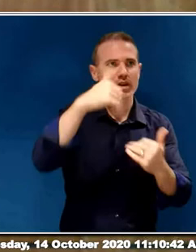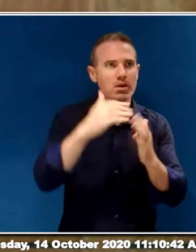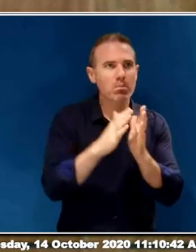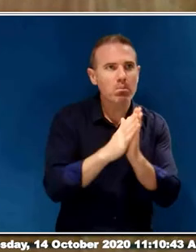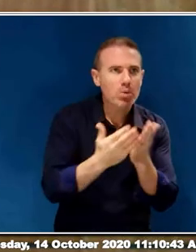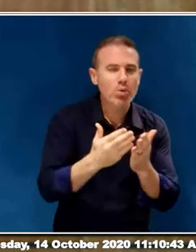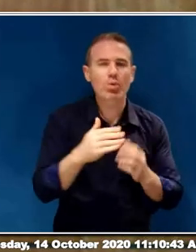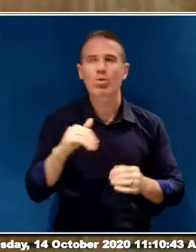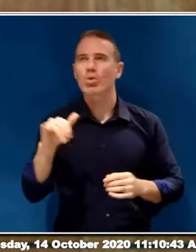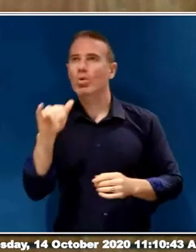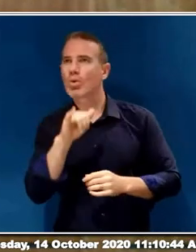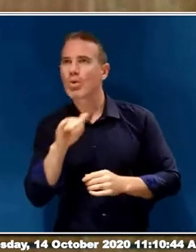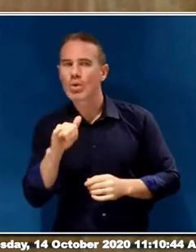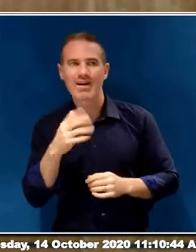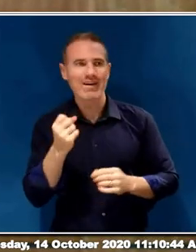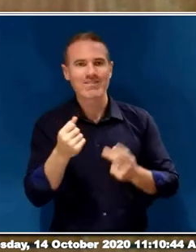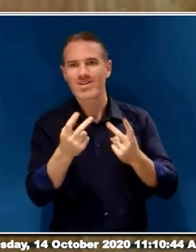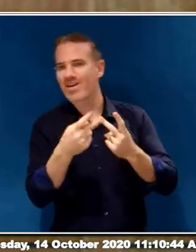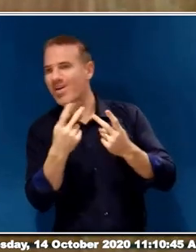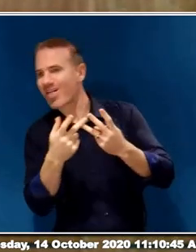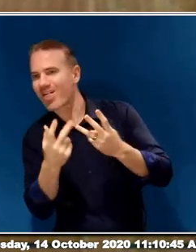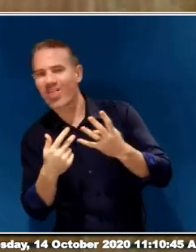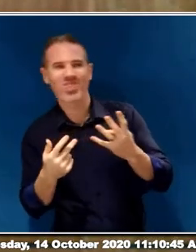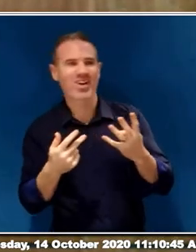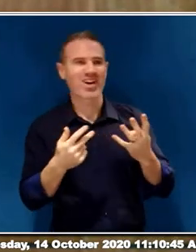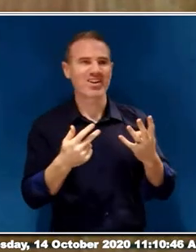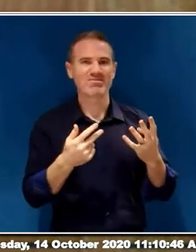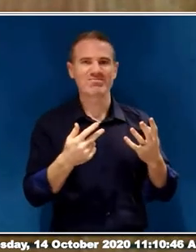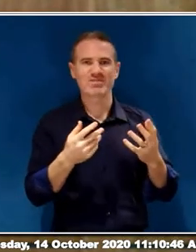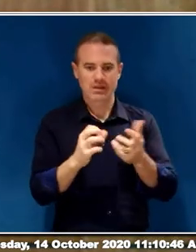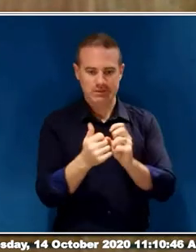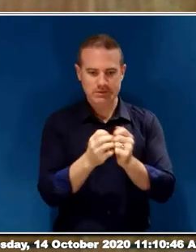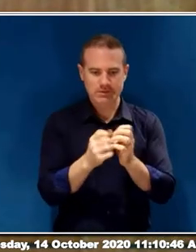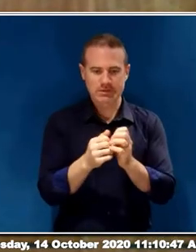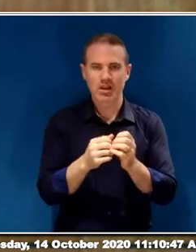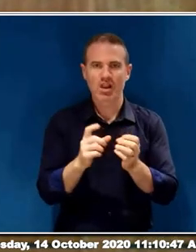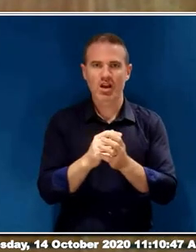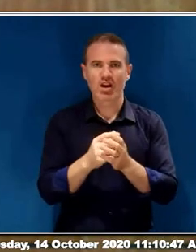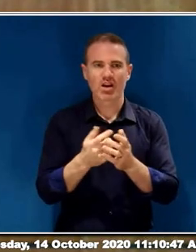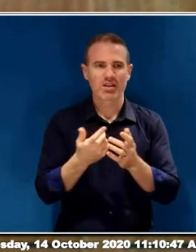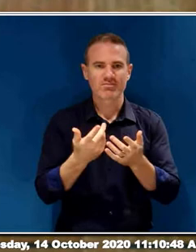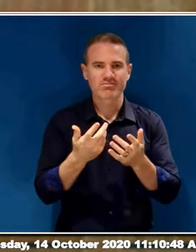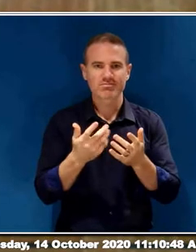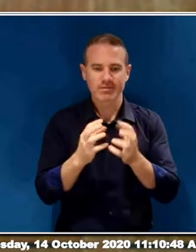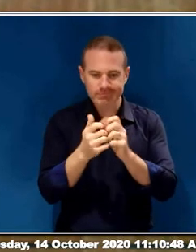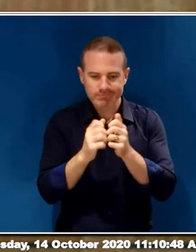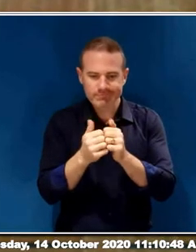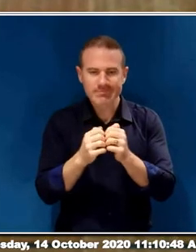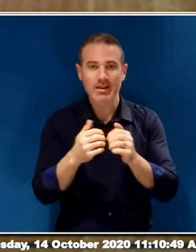otherwise known as fidget toys I might be able to use to help me calm?”